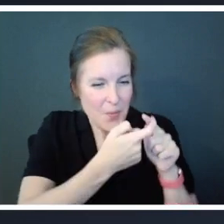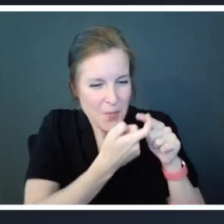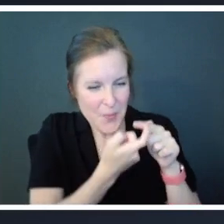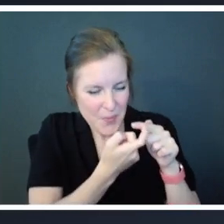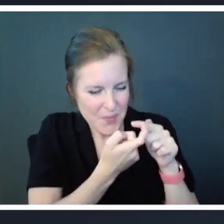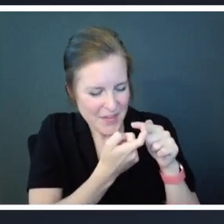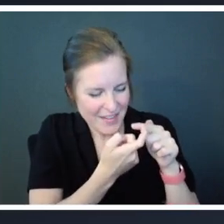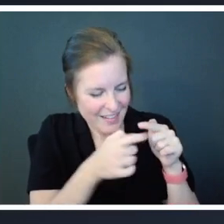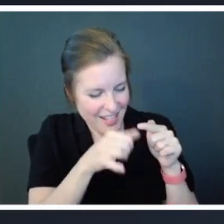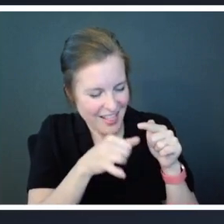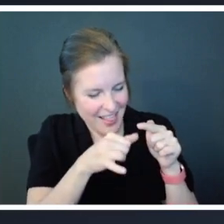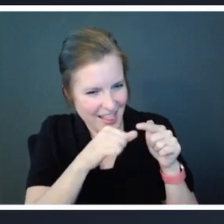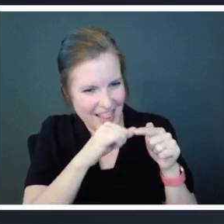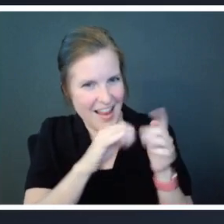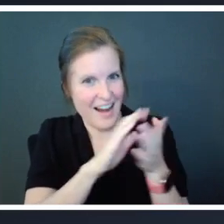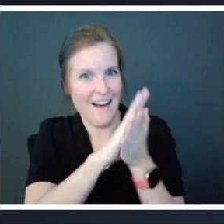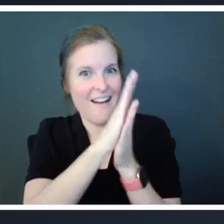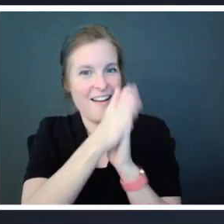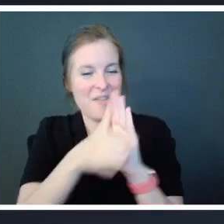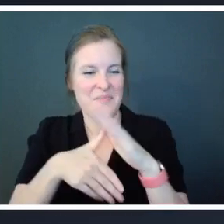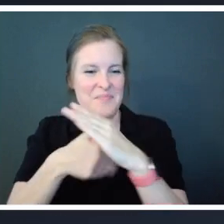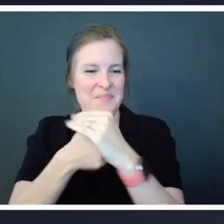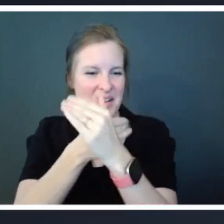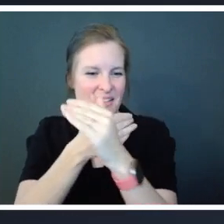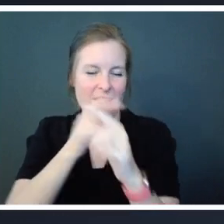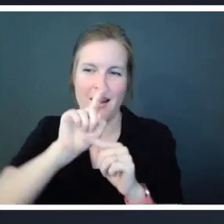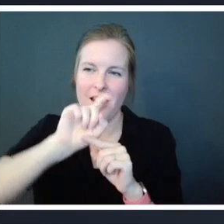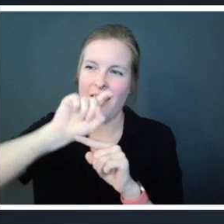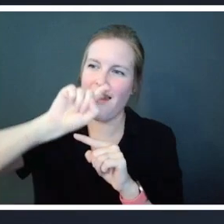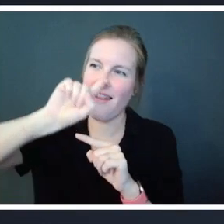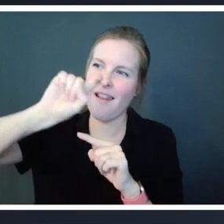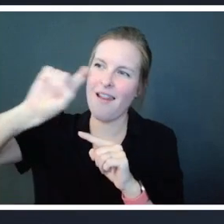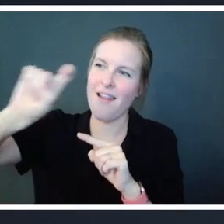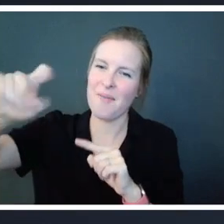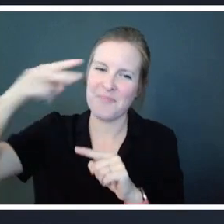they go to Mexico and the whole migration. And so that, you know -- and this is a young